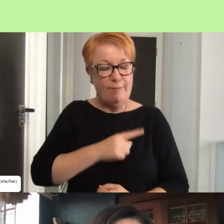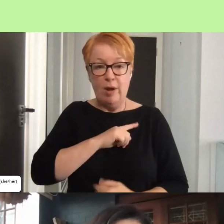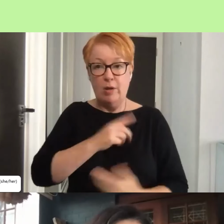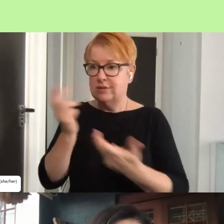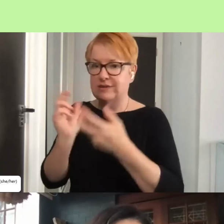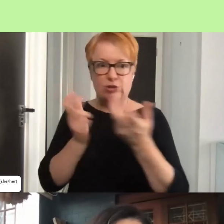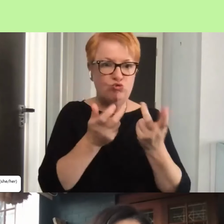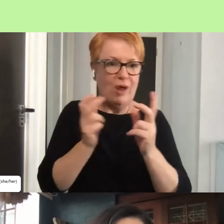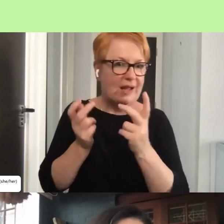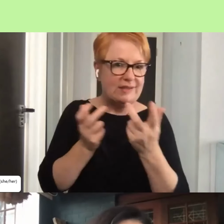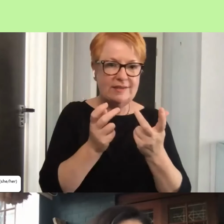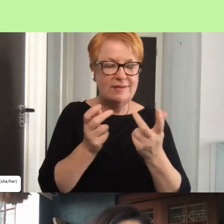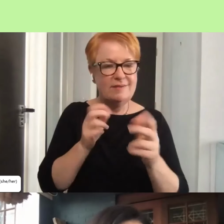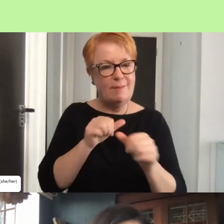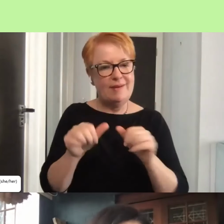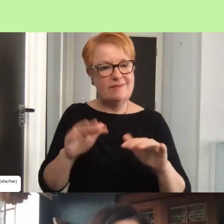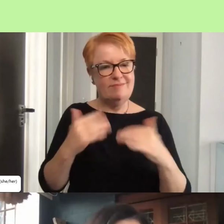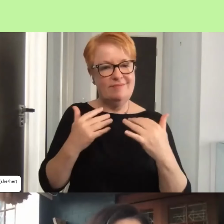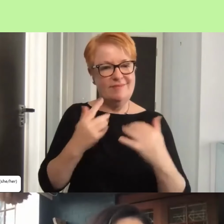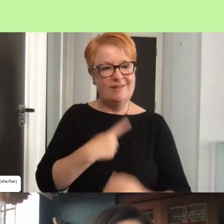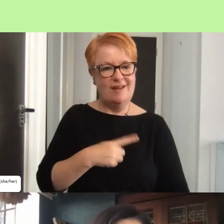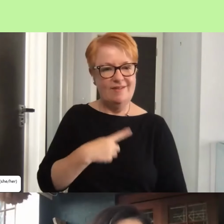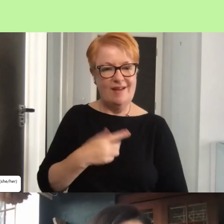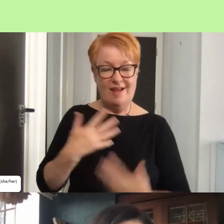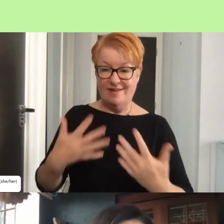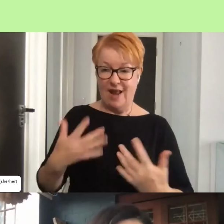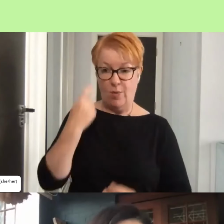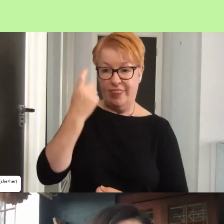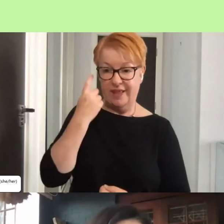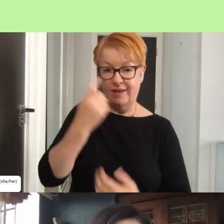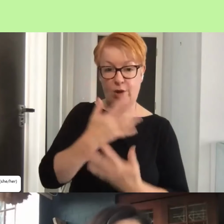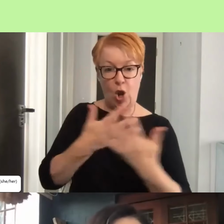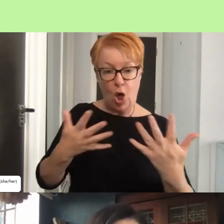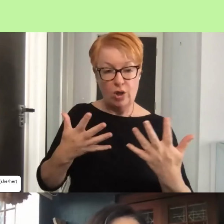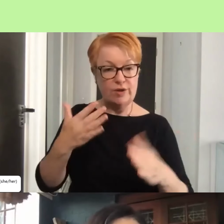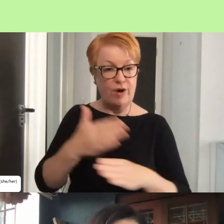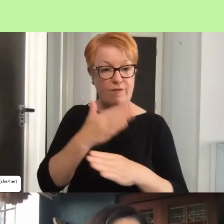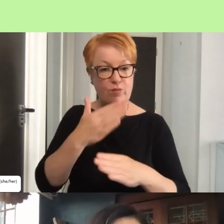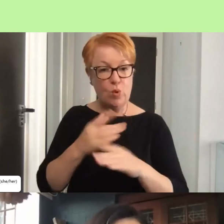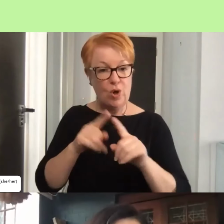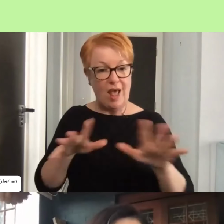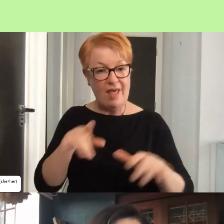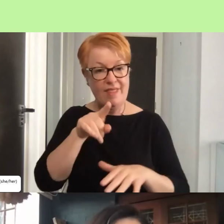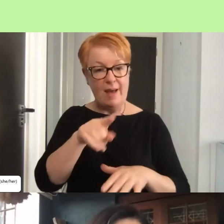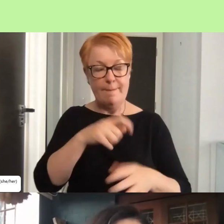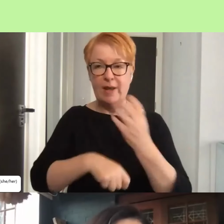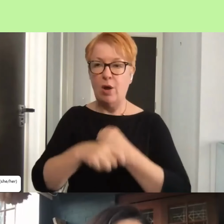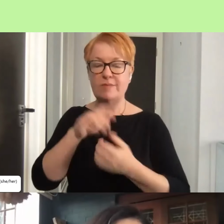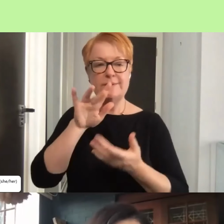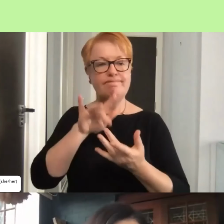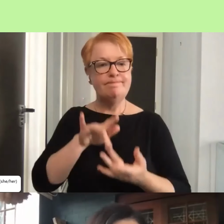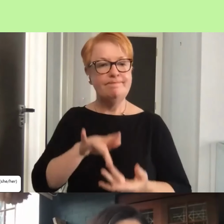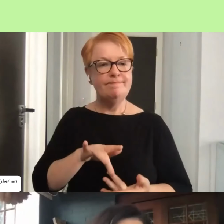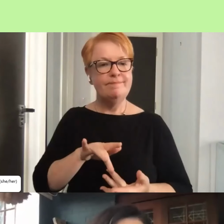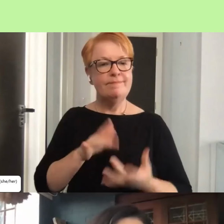Actually, I'm not thinking of a lot of artwork like that, that brings you to a mindfulness. That's very beautiful.